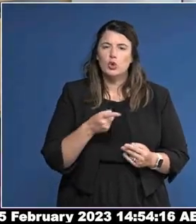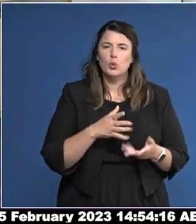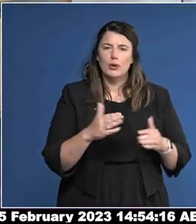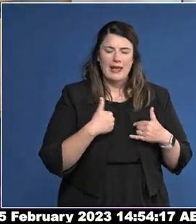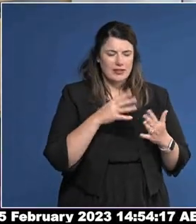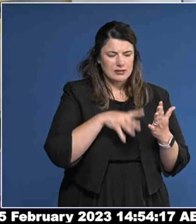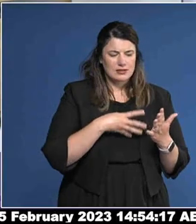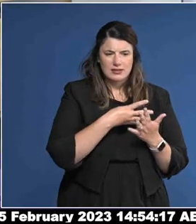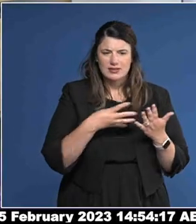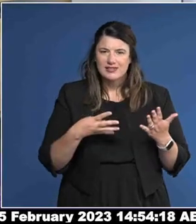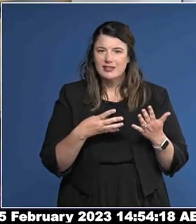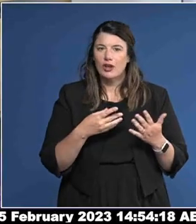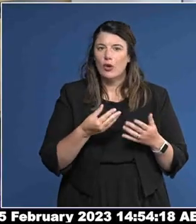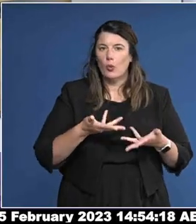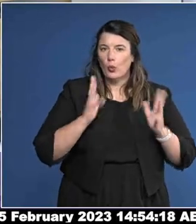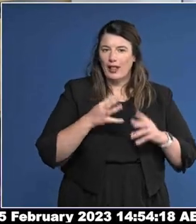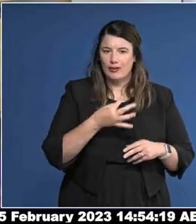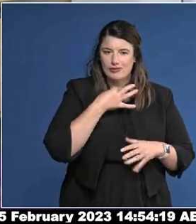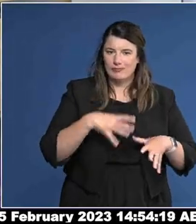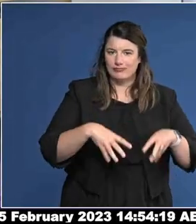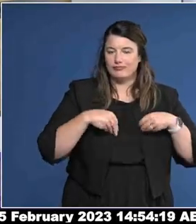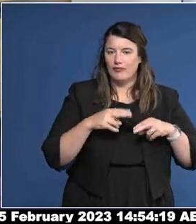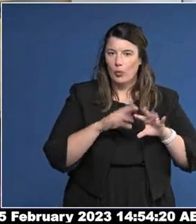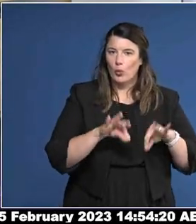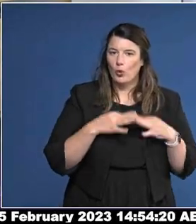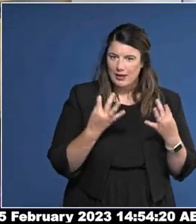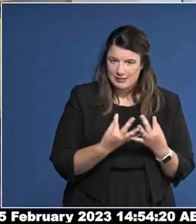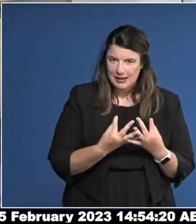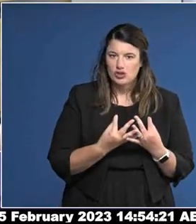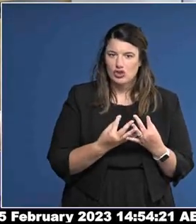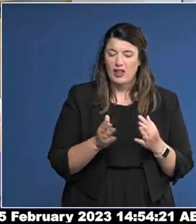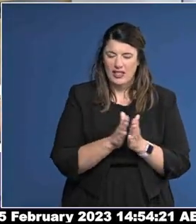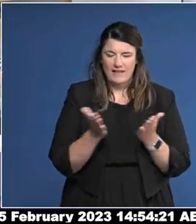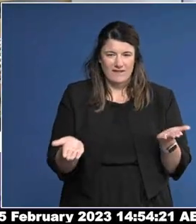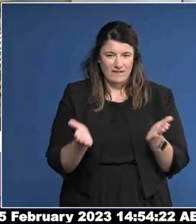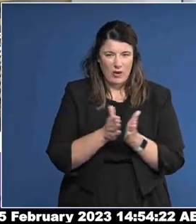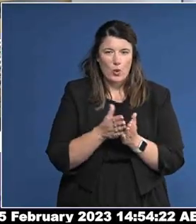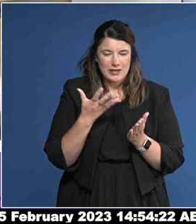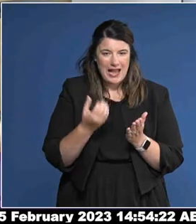And if the Commissioners have got the Hearing Bundle - I don't know what - G.